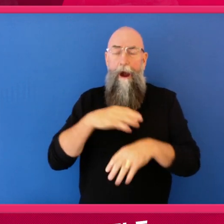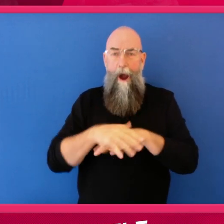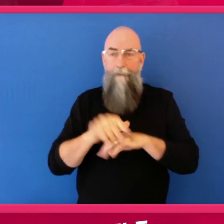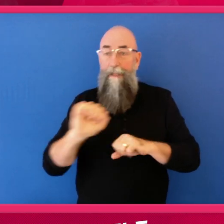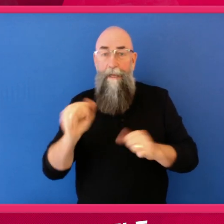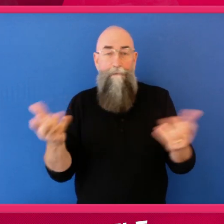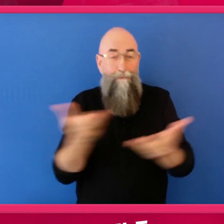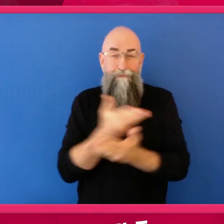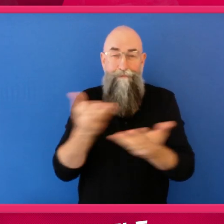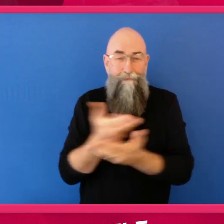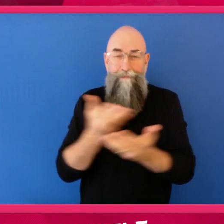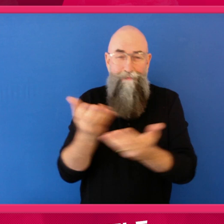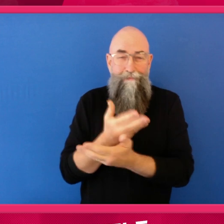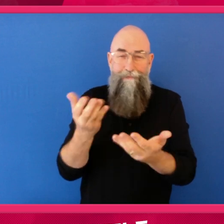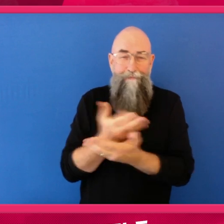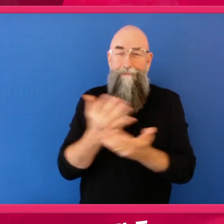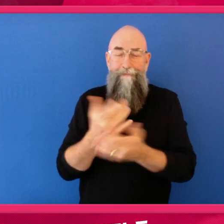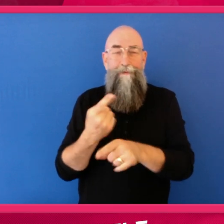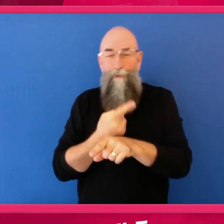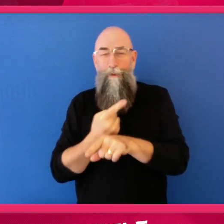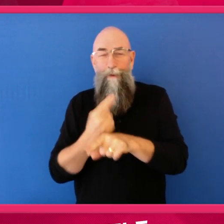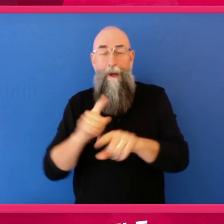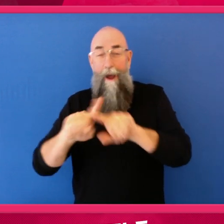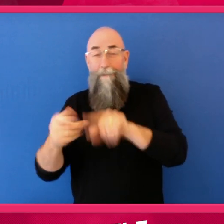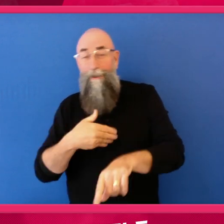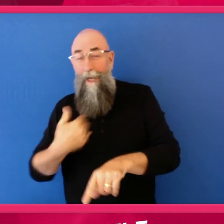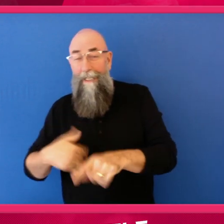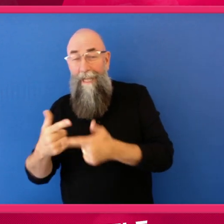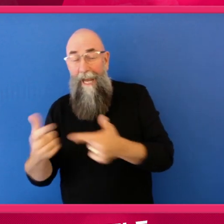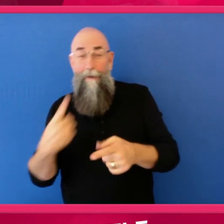they've got some real characters in there. And it's 11 Australian Paralympians. The biggest